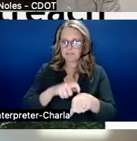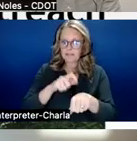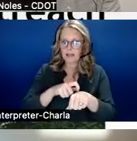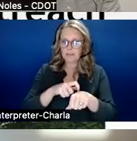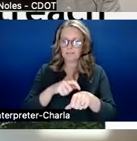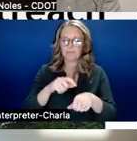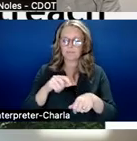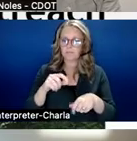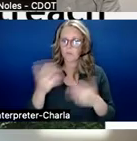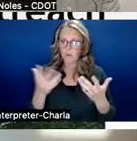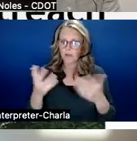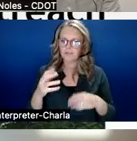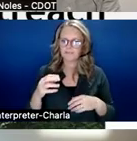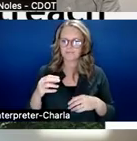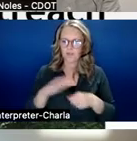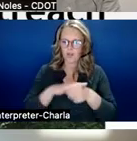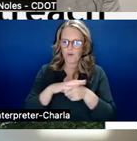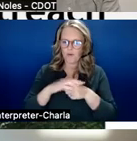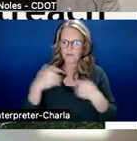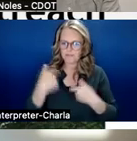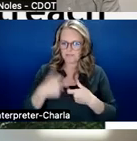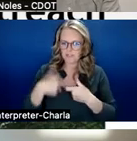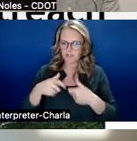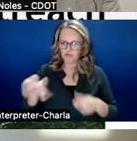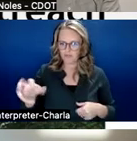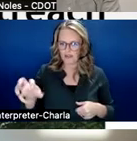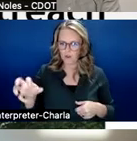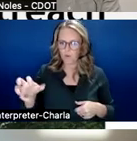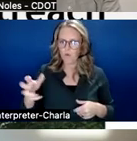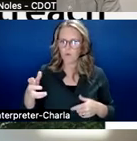discussing the project in Spanish language with listeners there.